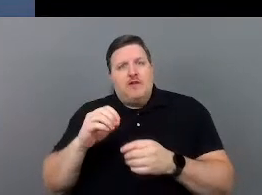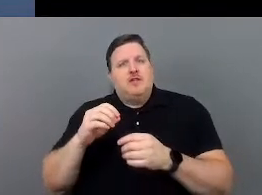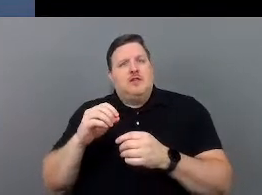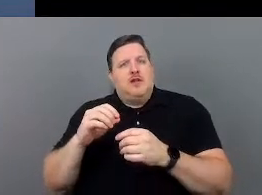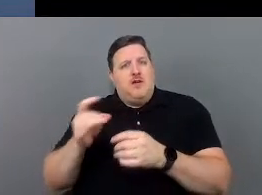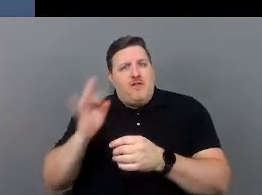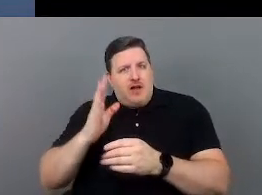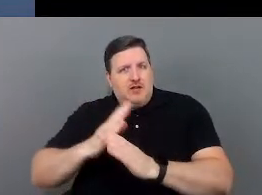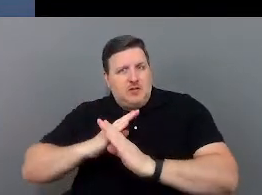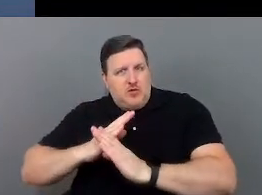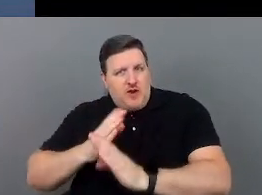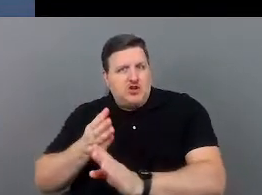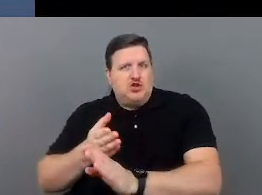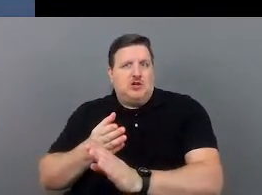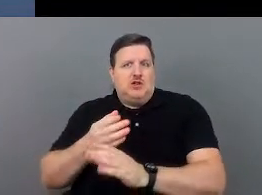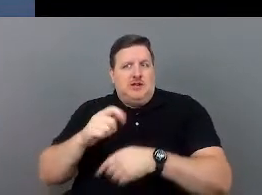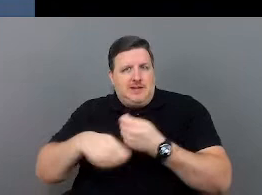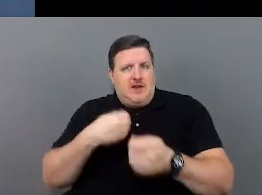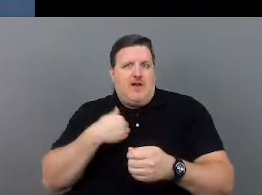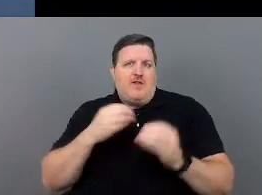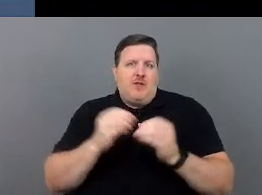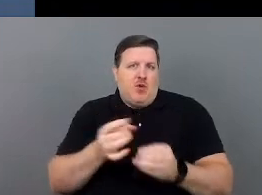NOW WE'LL MOVE TO THE NEXT BATCH OF SPEAKERS.